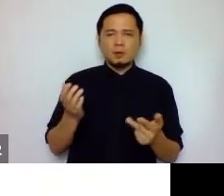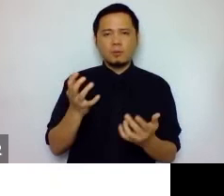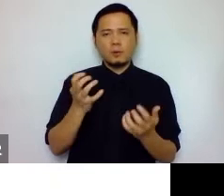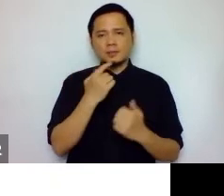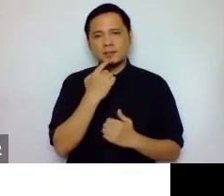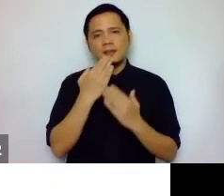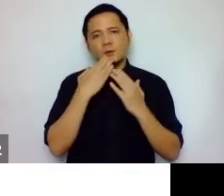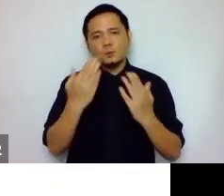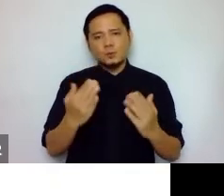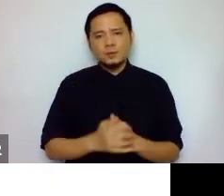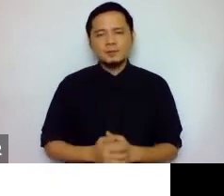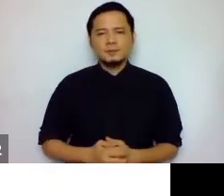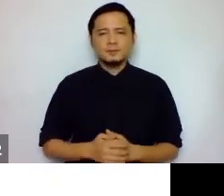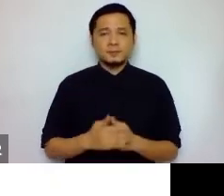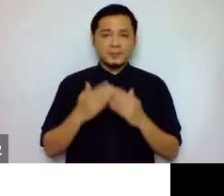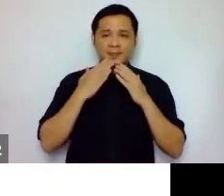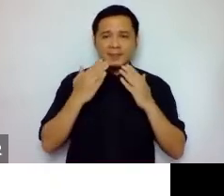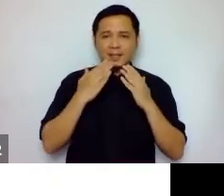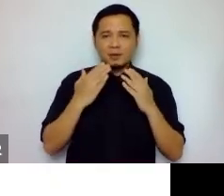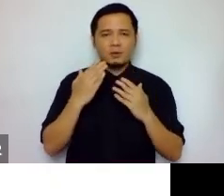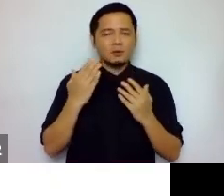This is a thank you to everyone who got vaccinated.